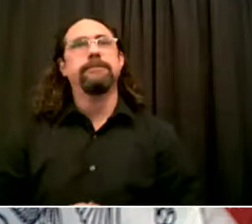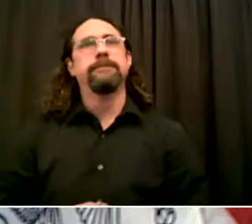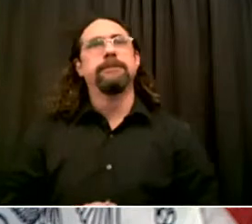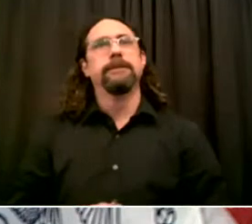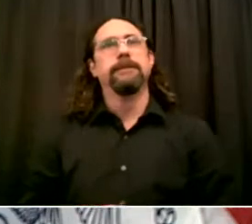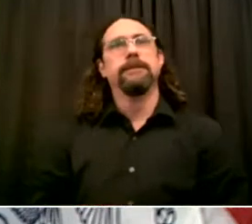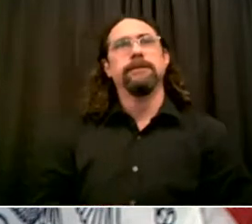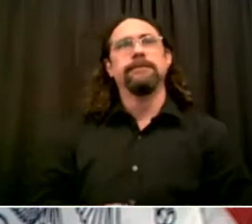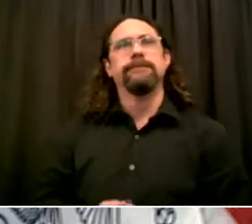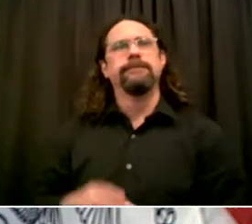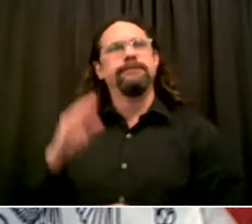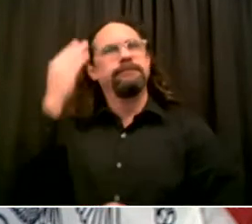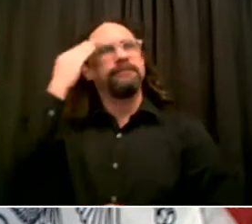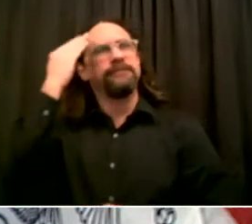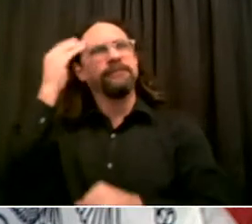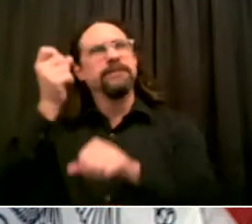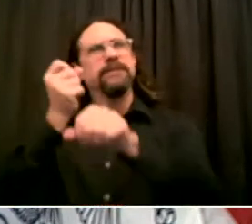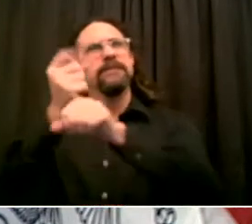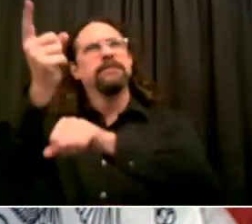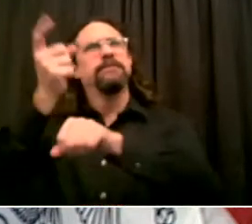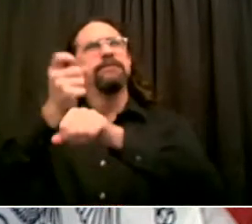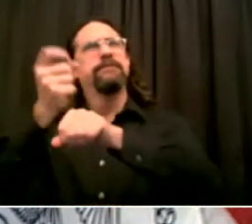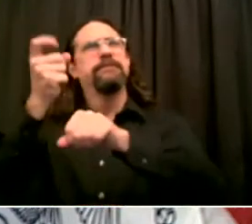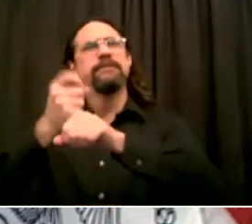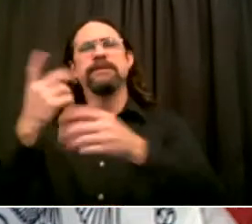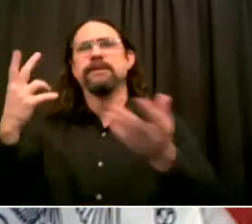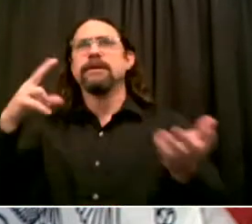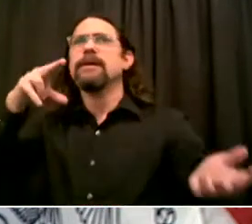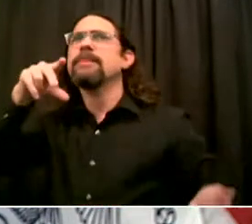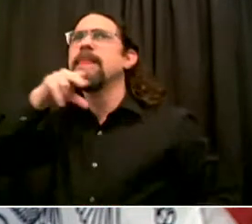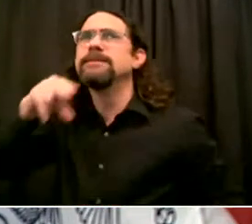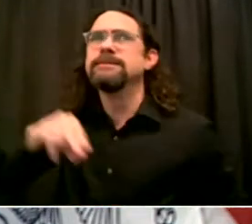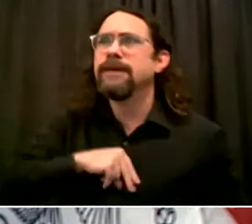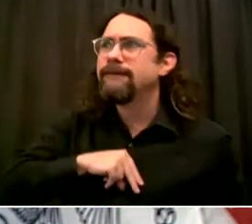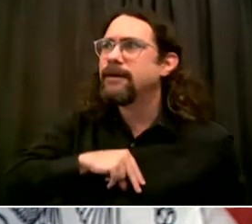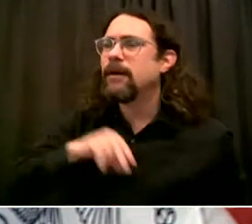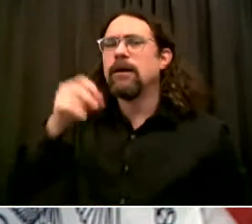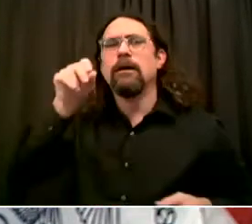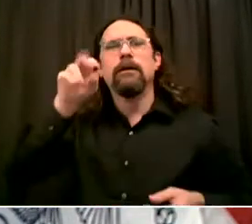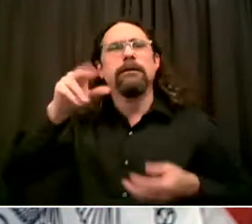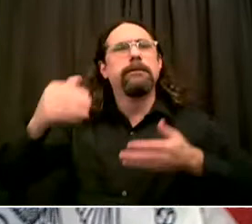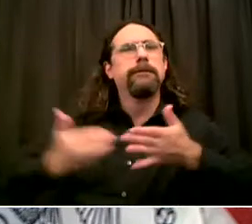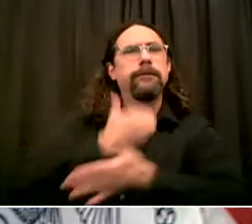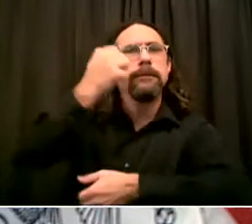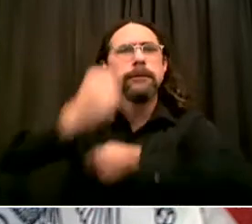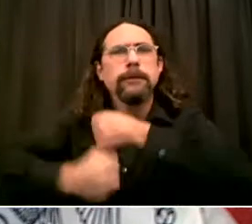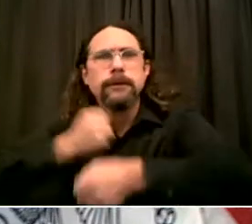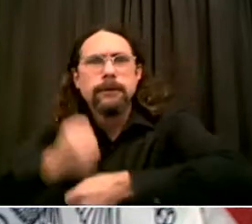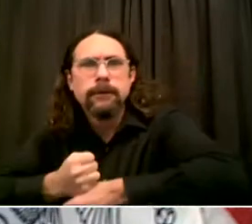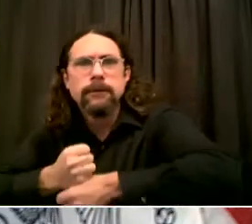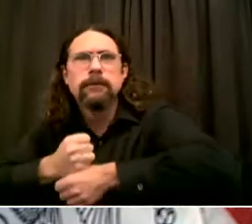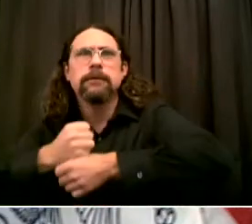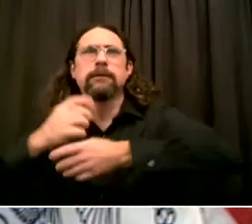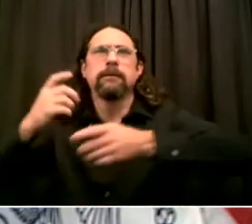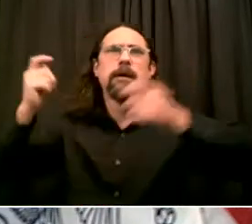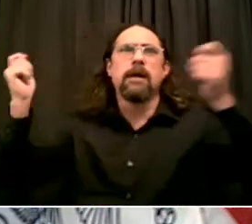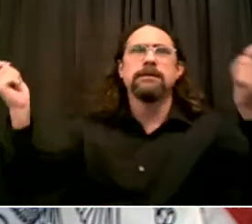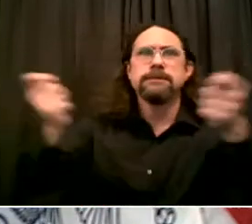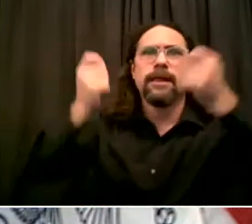BE A TIME TOTO GO SEE PEOPLE IN OTHER PLACES BUT